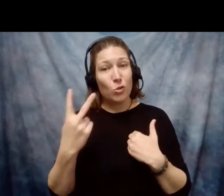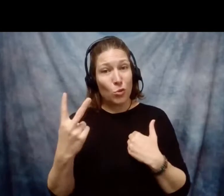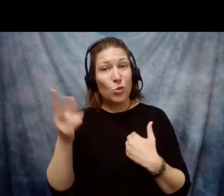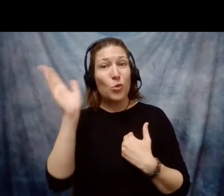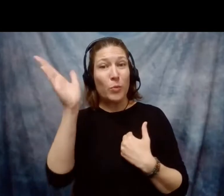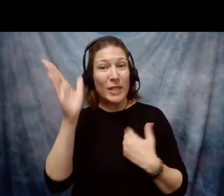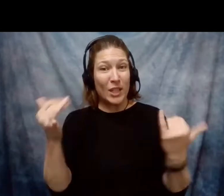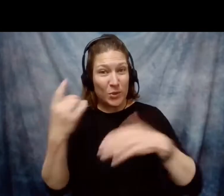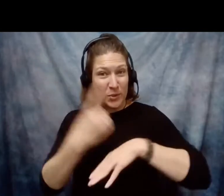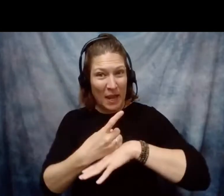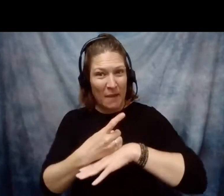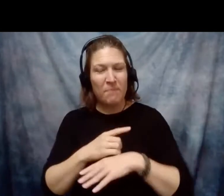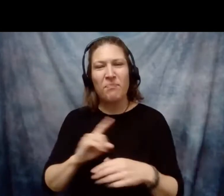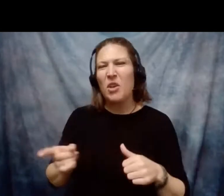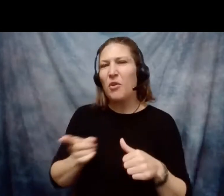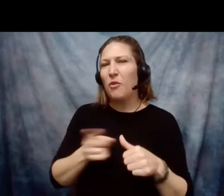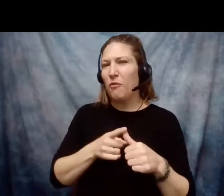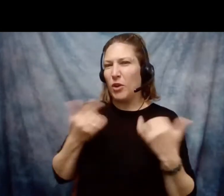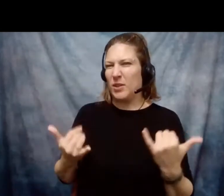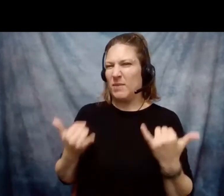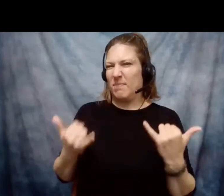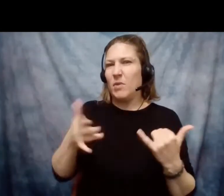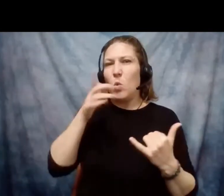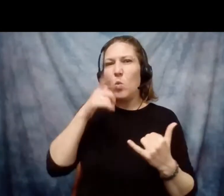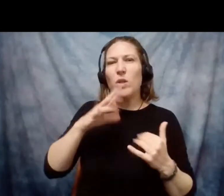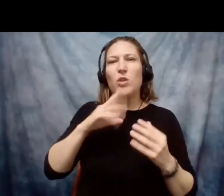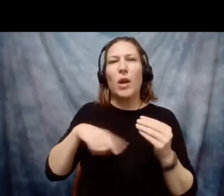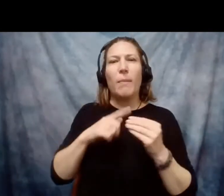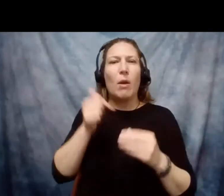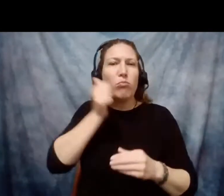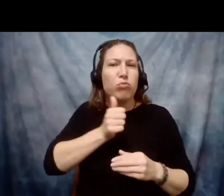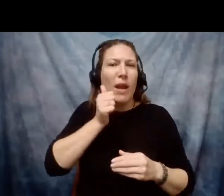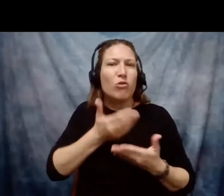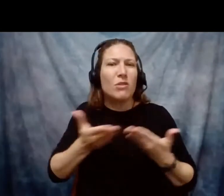one she's gonna be talking about something a lot more practical microsoft accessibility features